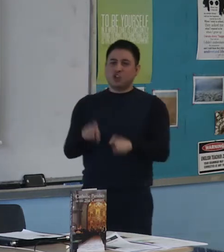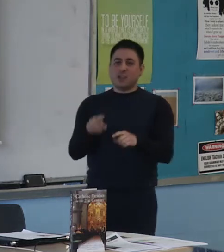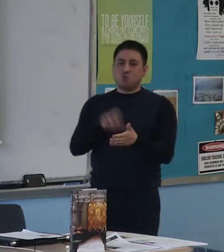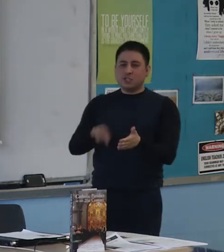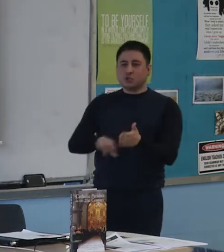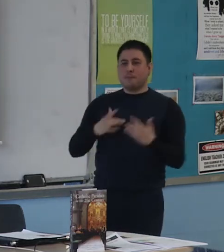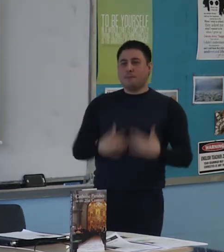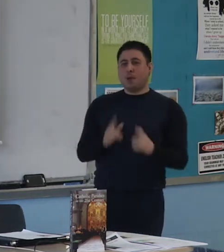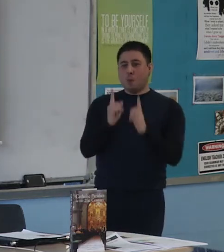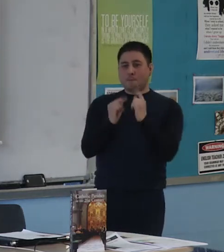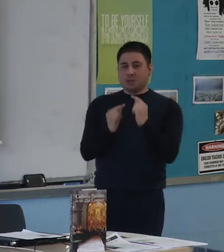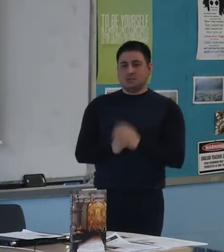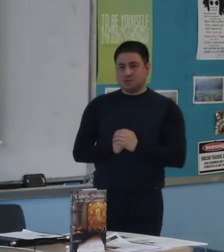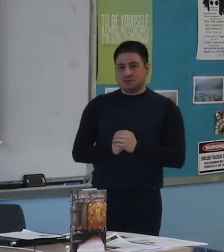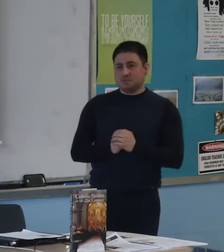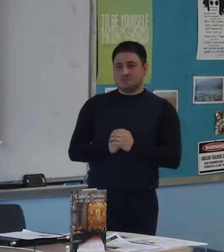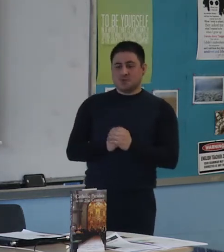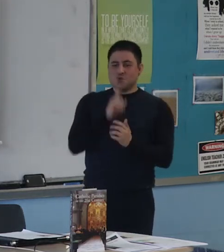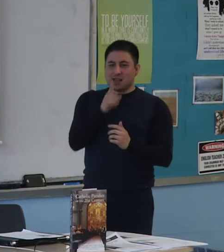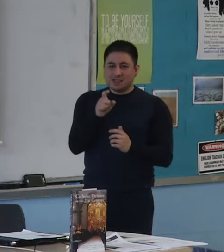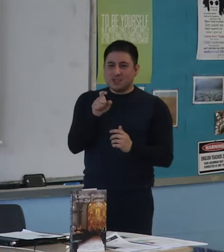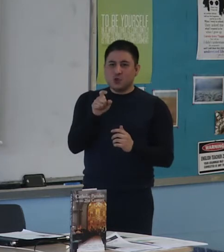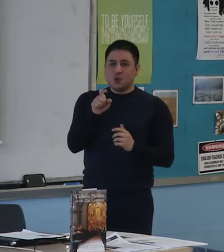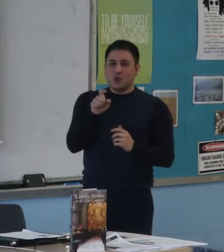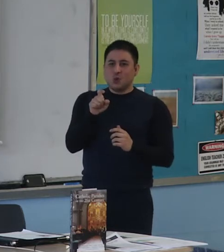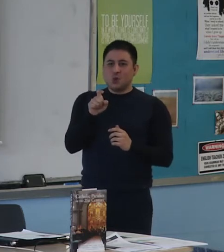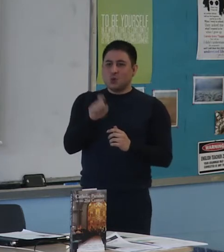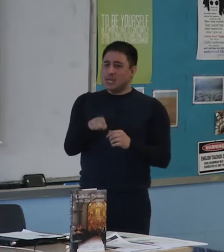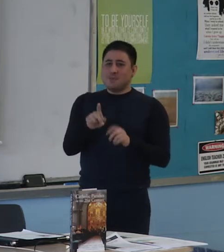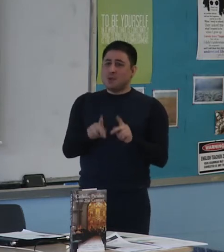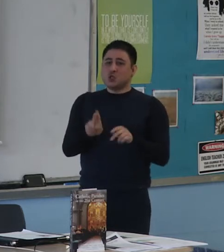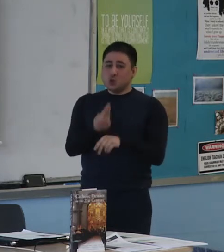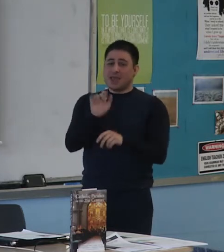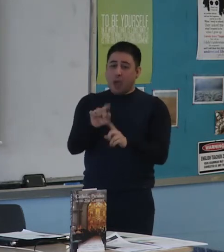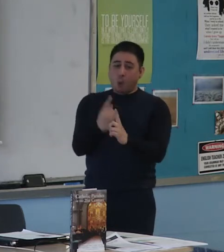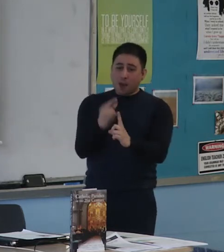get a little box, yeah you really mean for people just to use that box, because